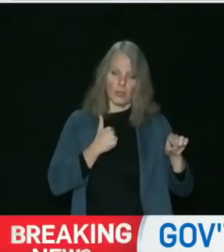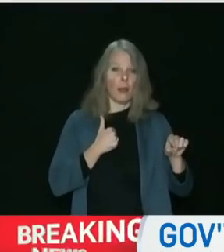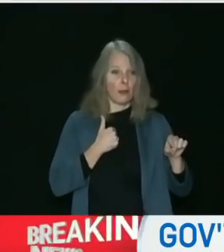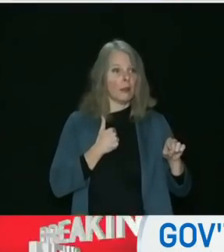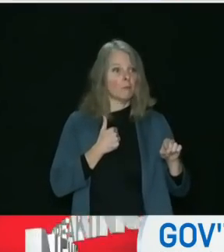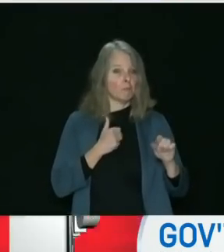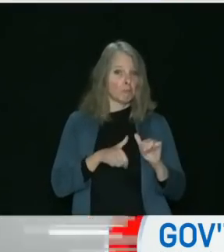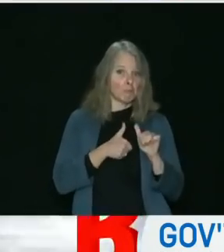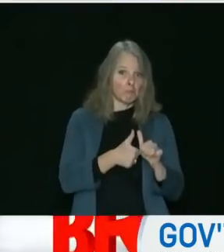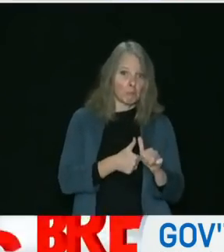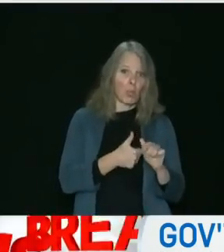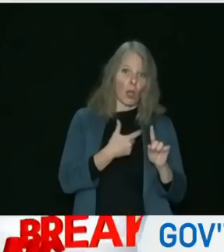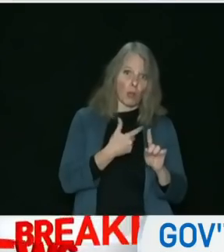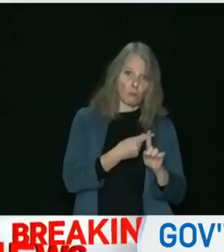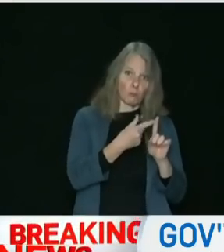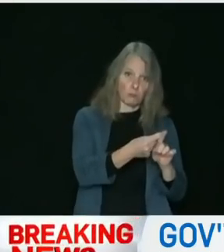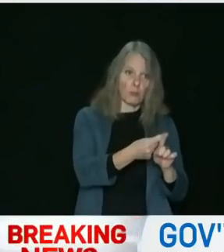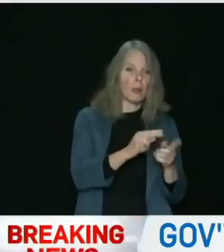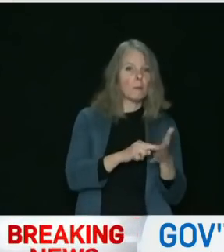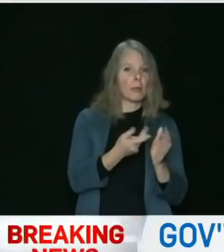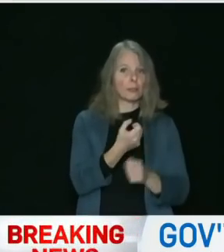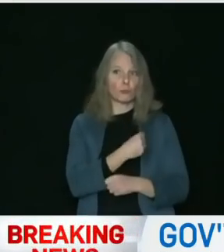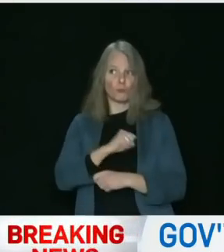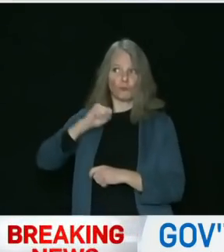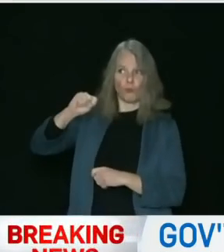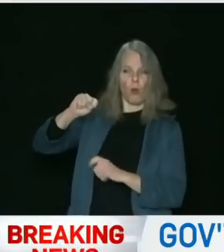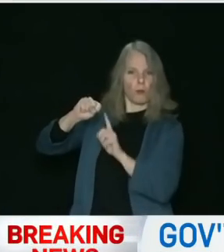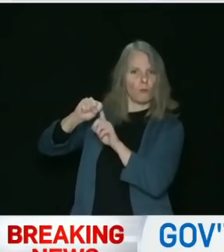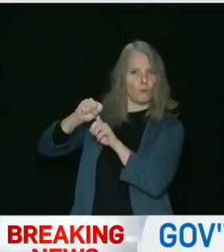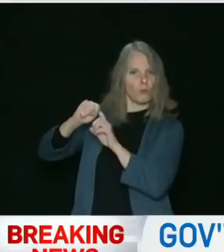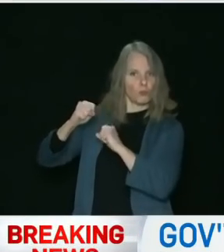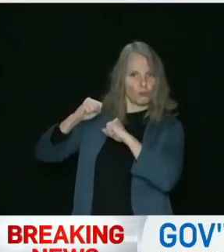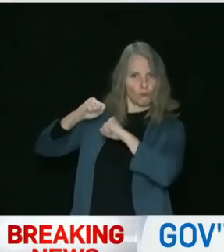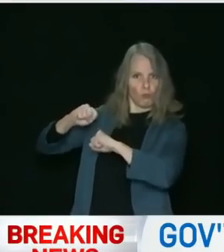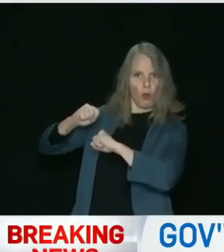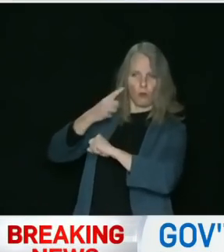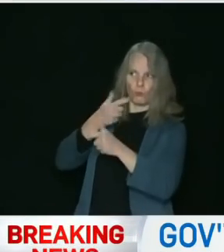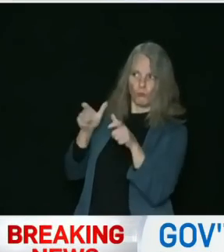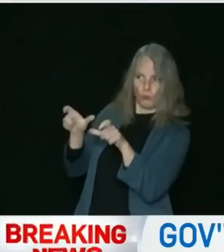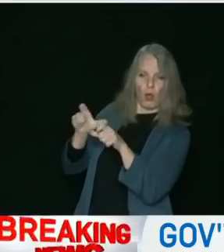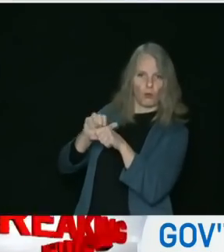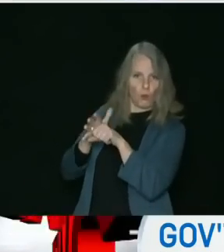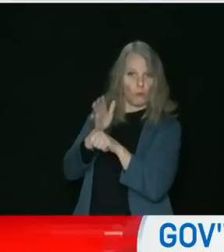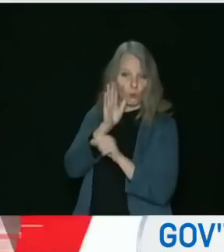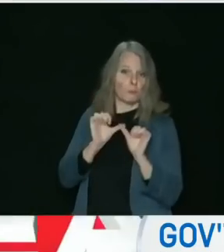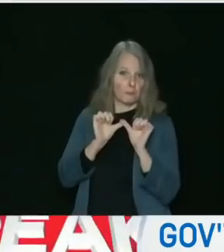WHEREAS THE ADMINISTRATION OF BOOSTER DOSES BEING UP TO DATE